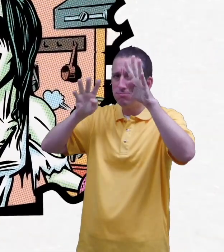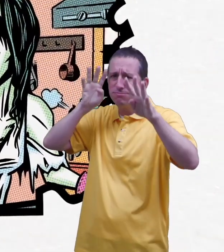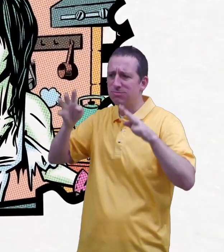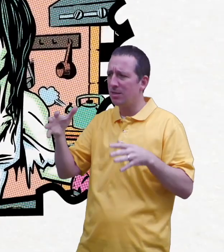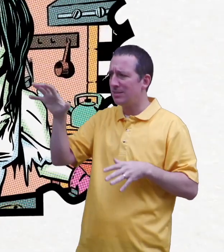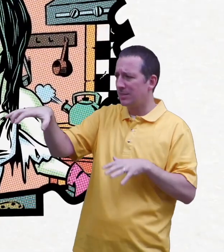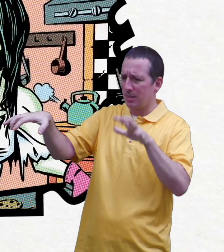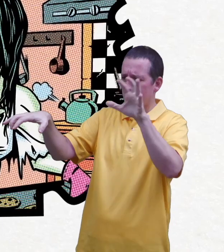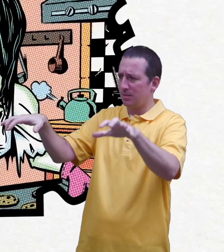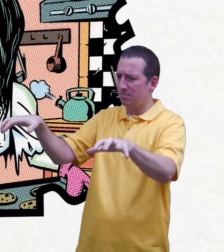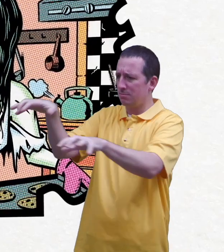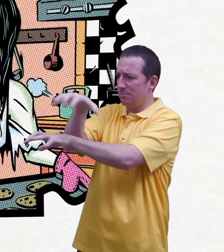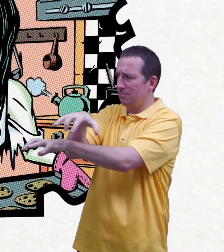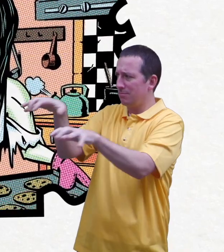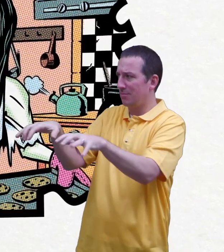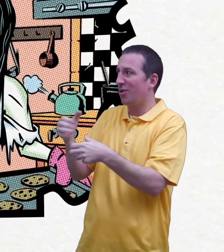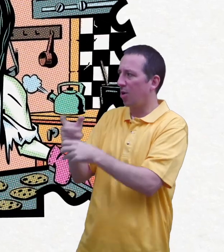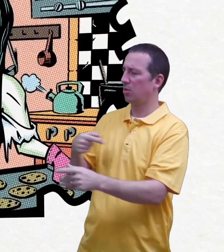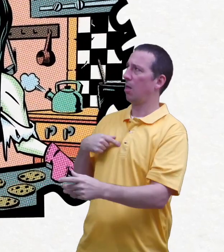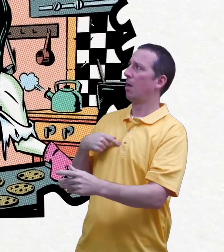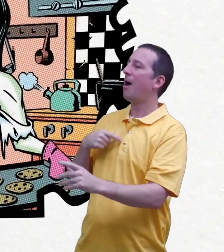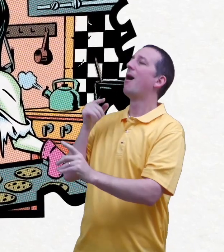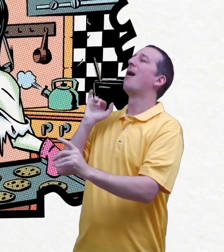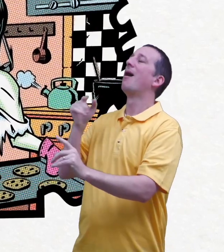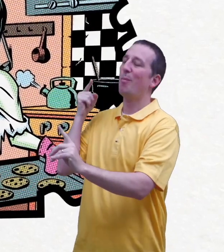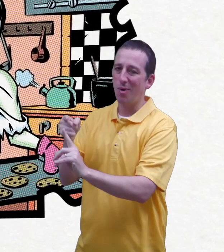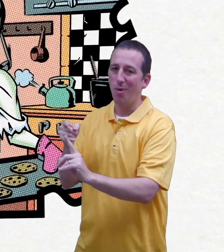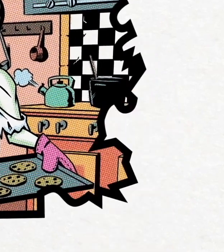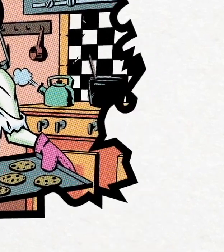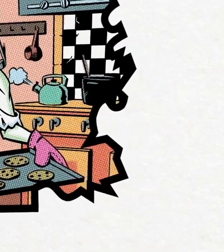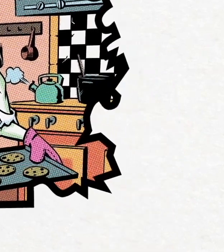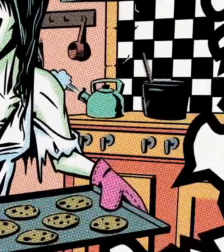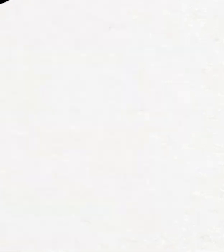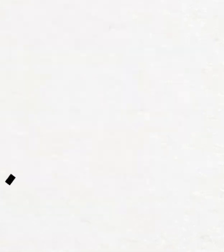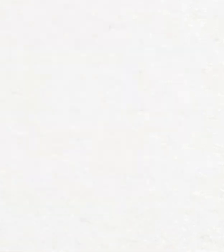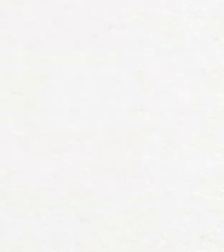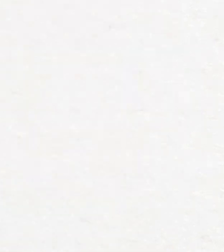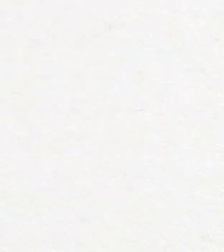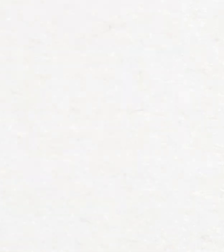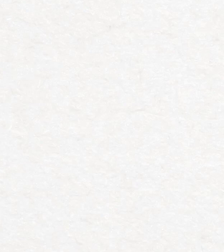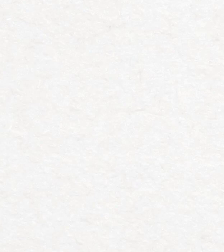and he’ll mess with your expectations in order to make a point. Jon: This happens in the Bible?